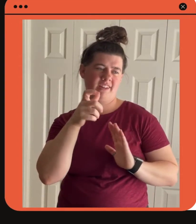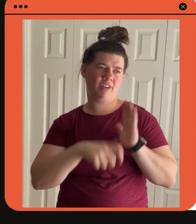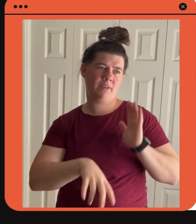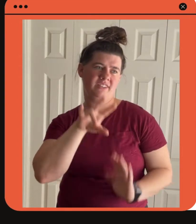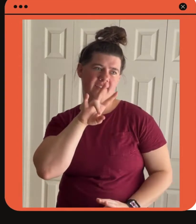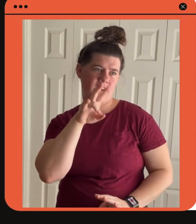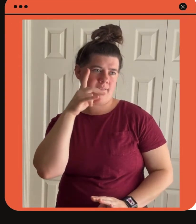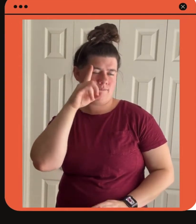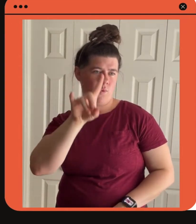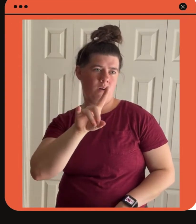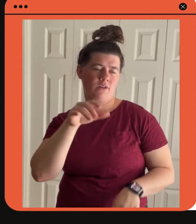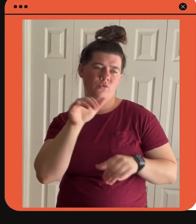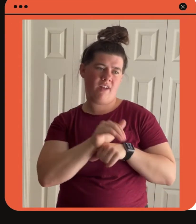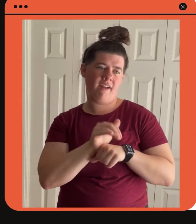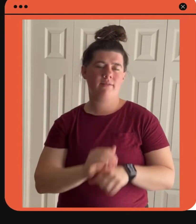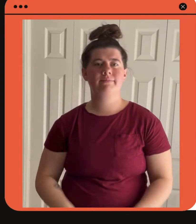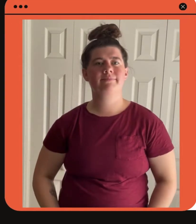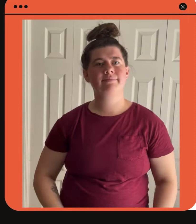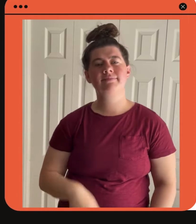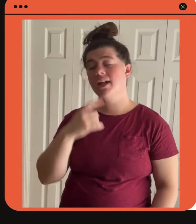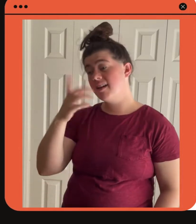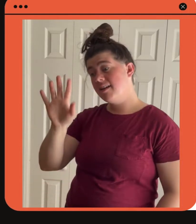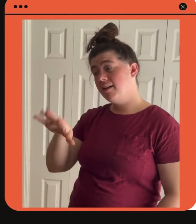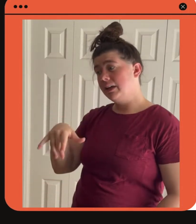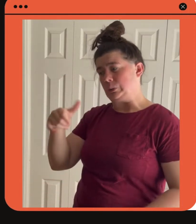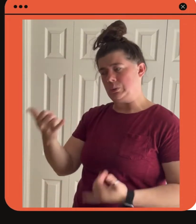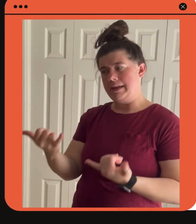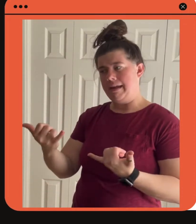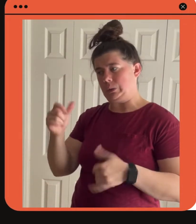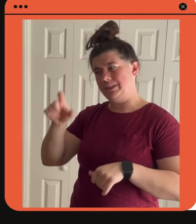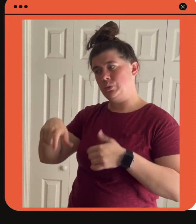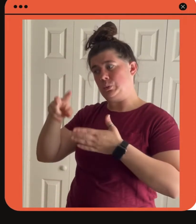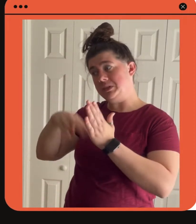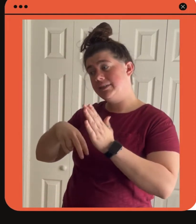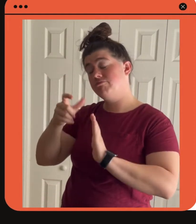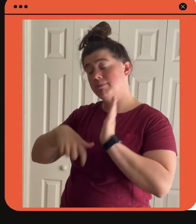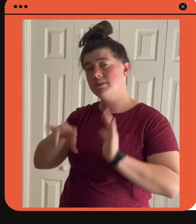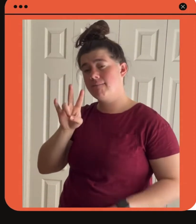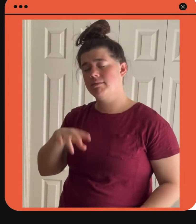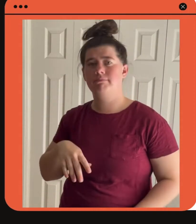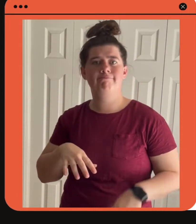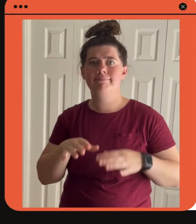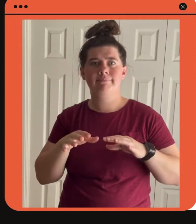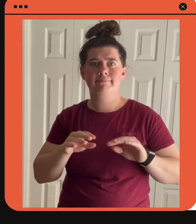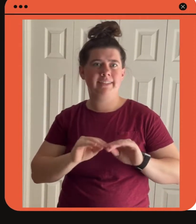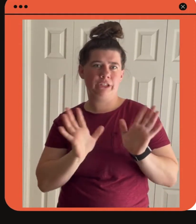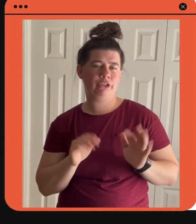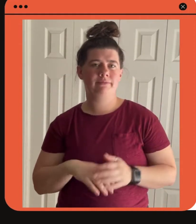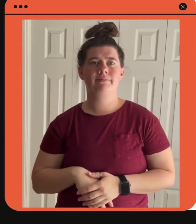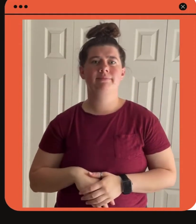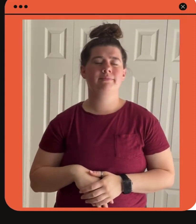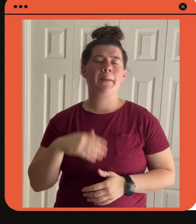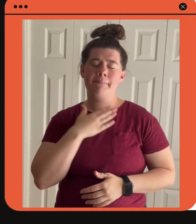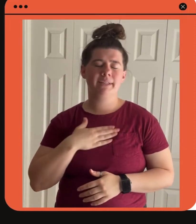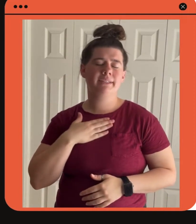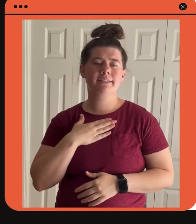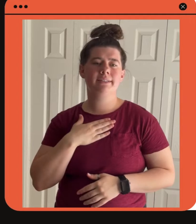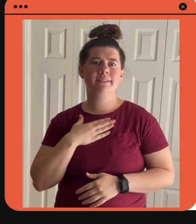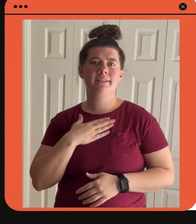or hey. They need to reach a chapter 7 for tonight. Tell the student. Hey tonight, you need to read chapter 7. So it's clear.